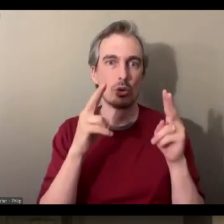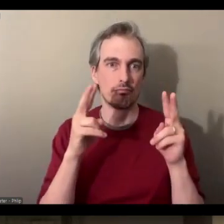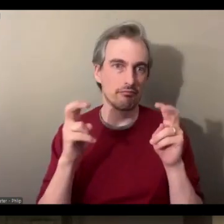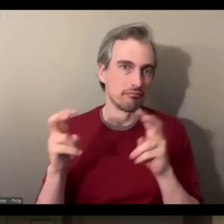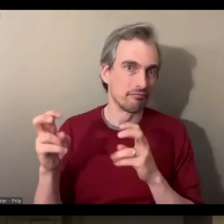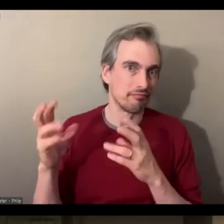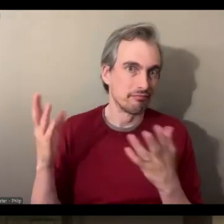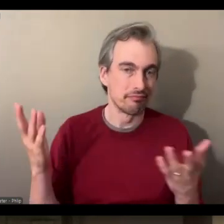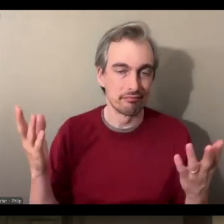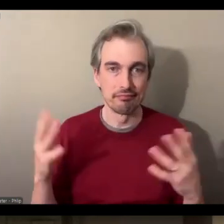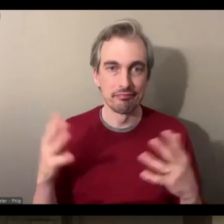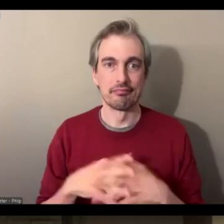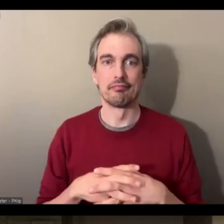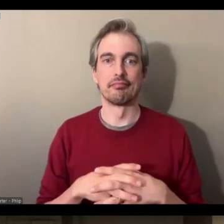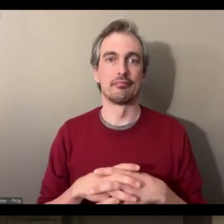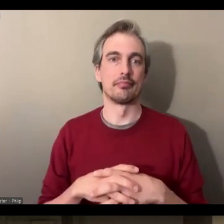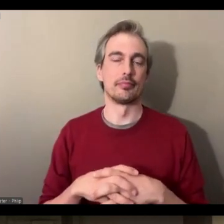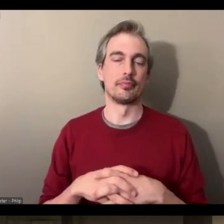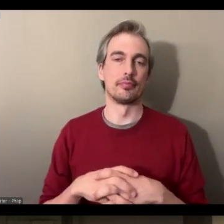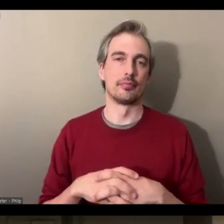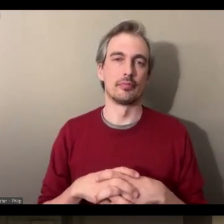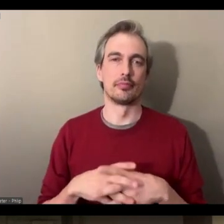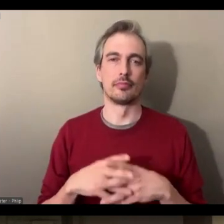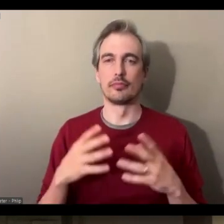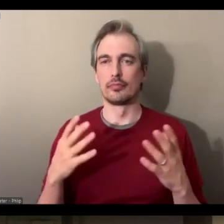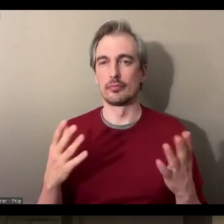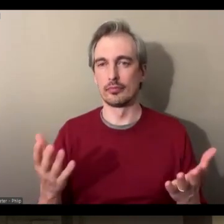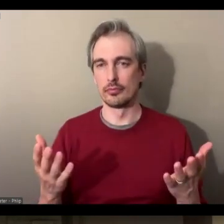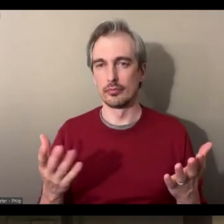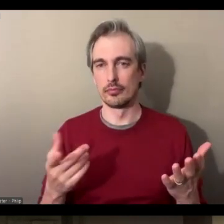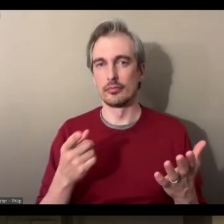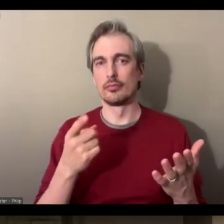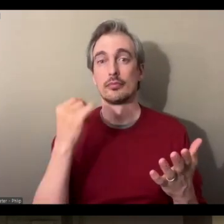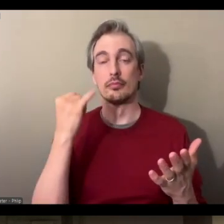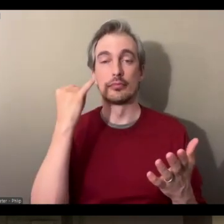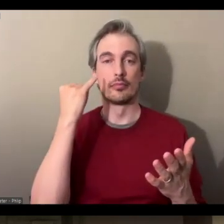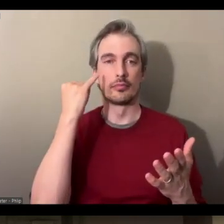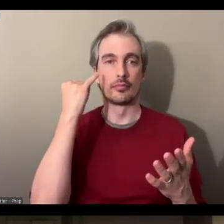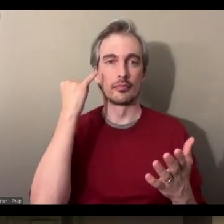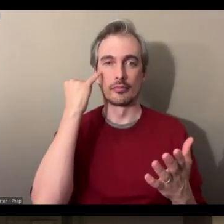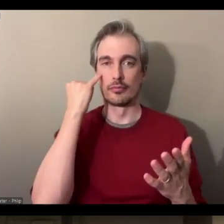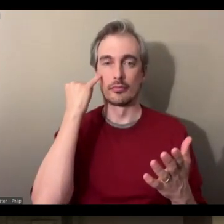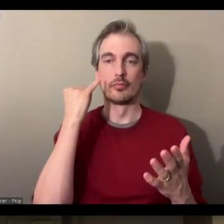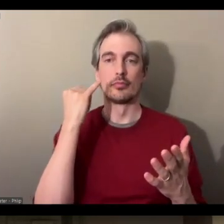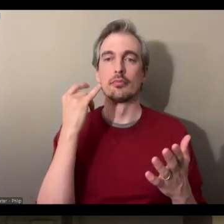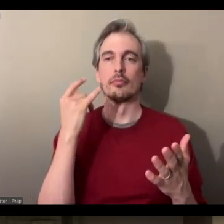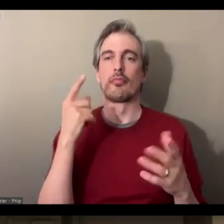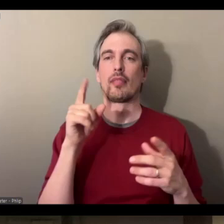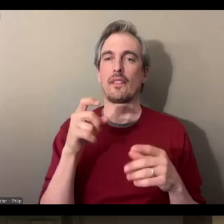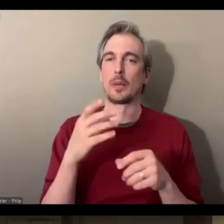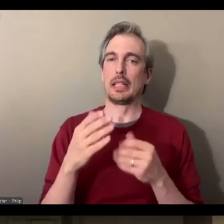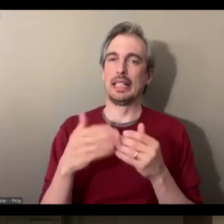to need to make the decision at the next stage. Again, it feels almost too obvious to have to say.